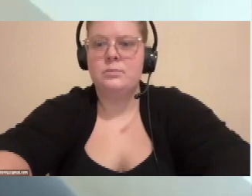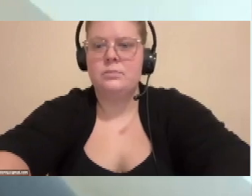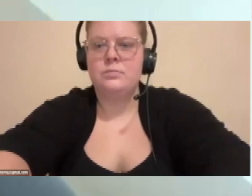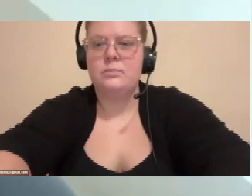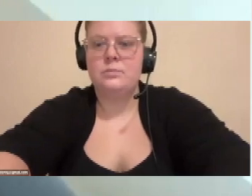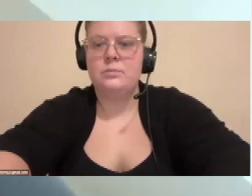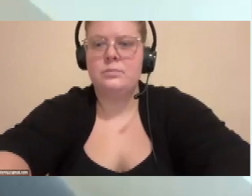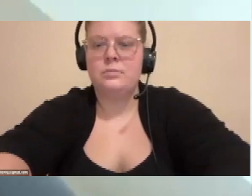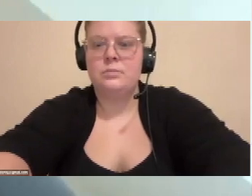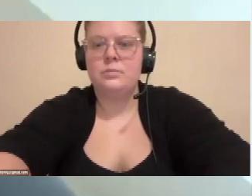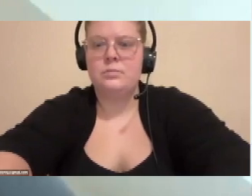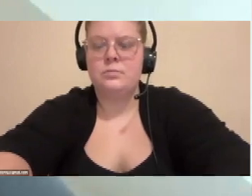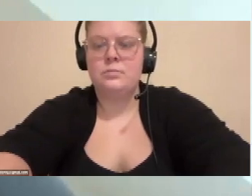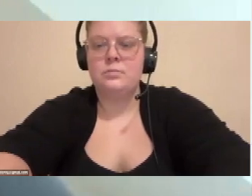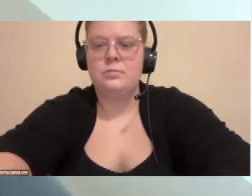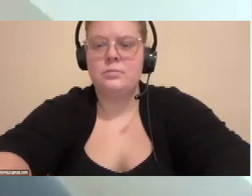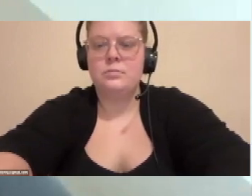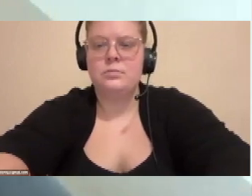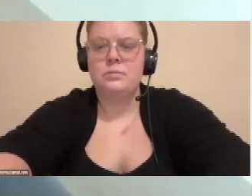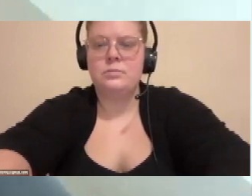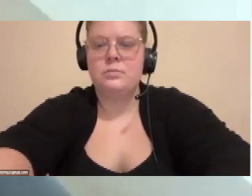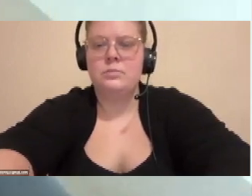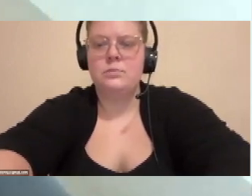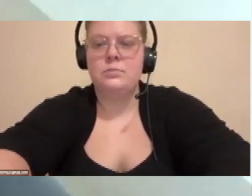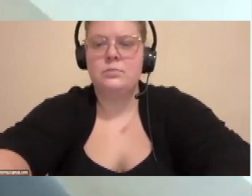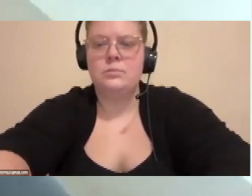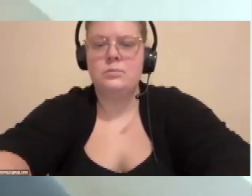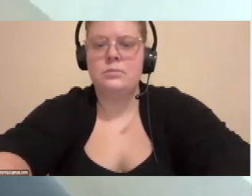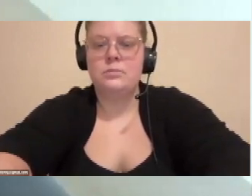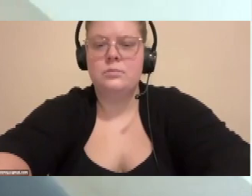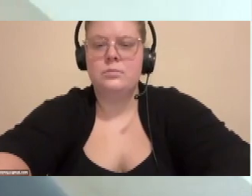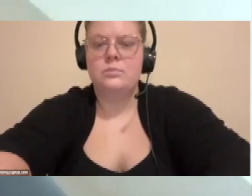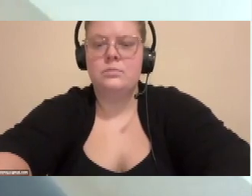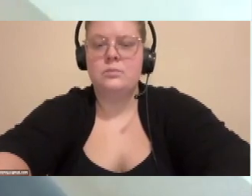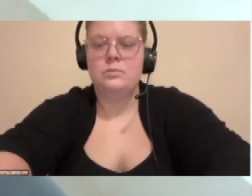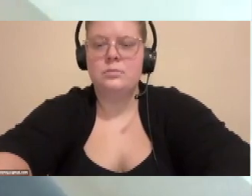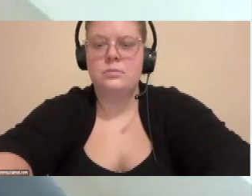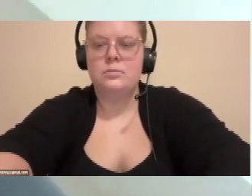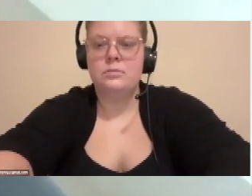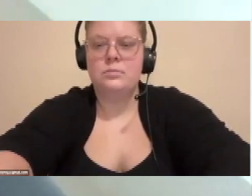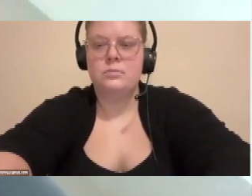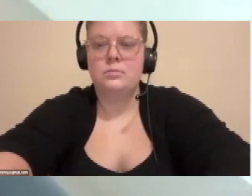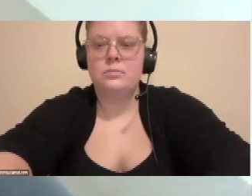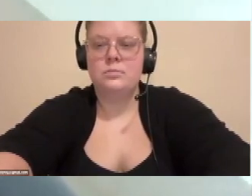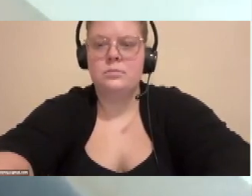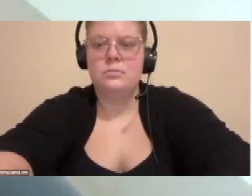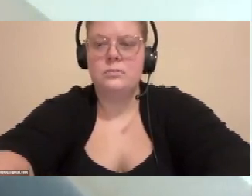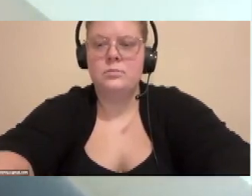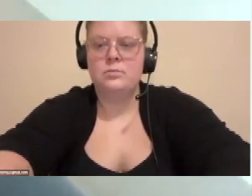but in specific instances, it's not clear if it's going to help people by reducing the risk.